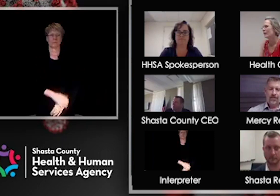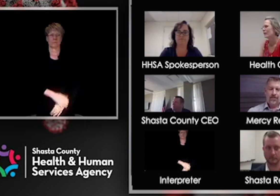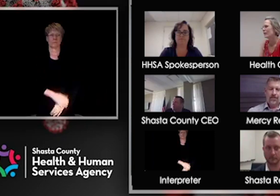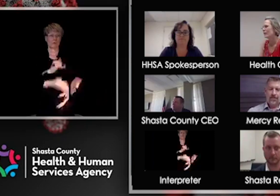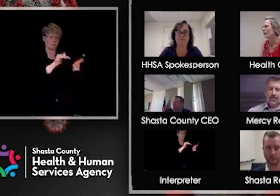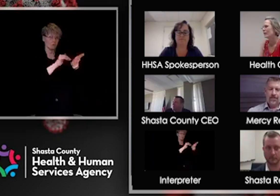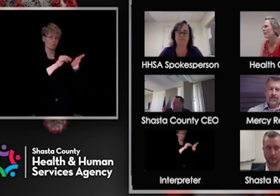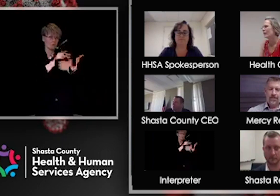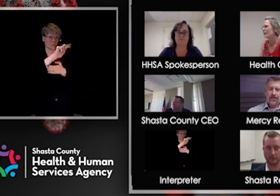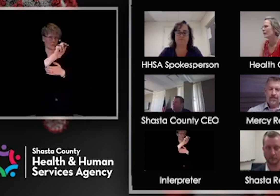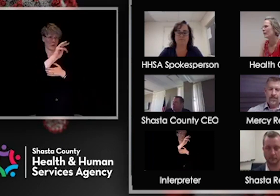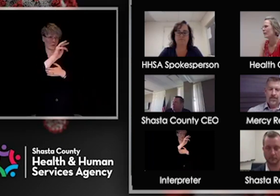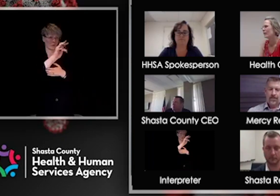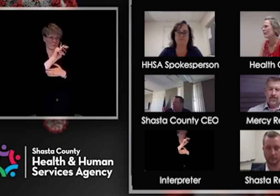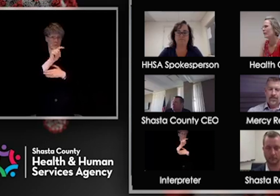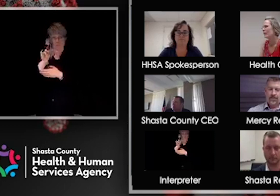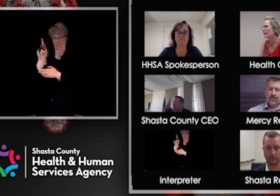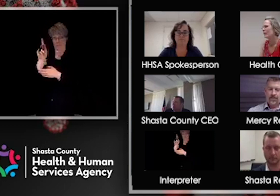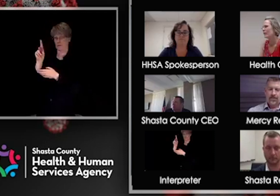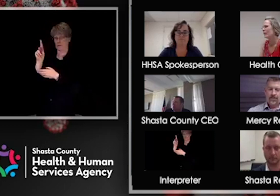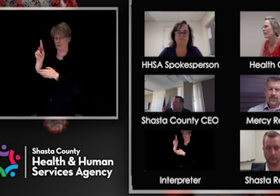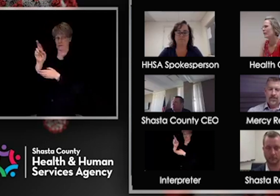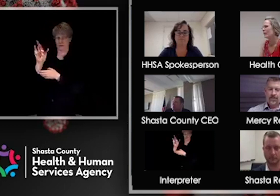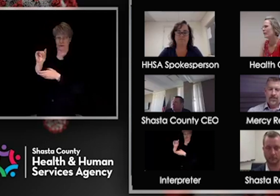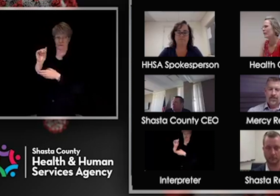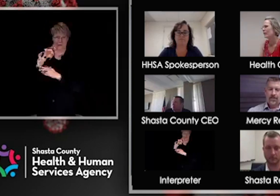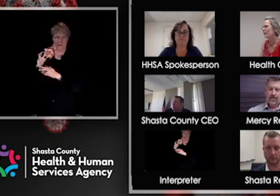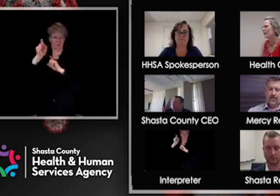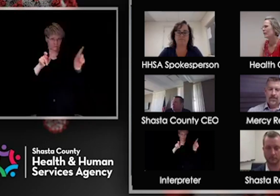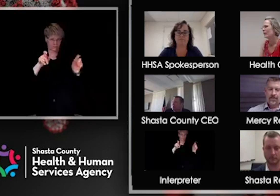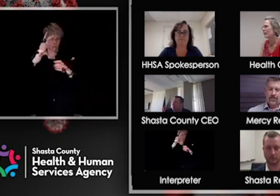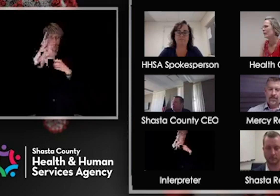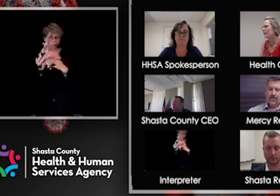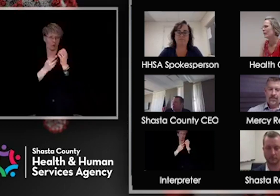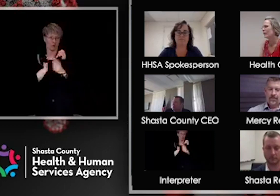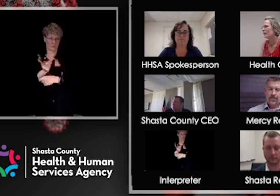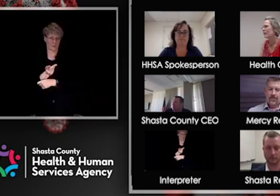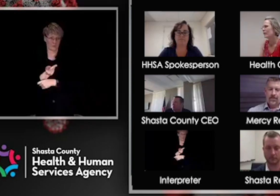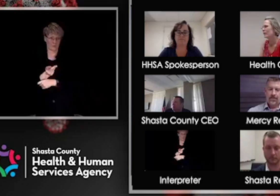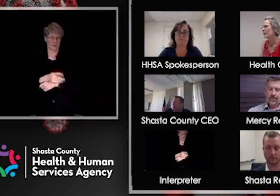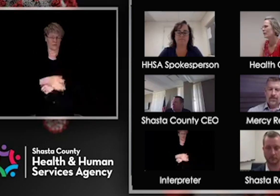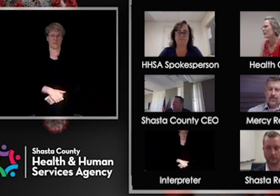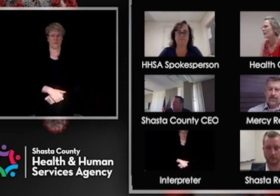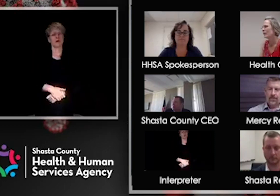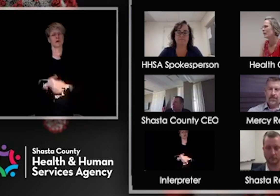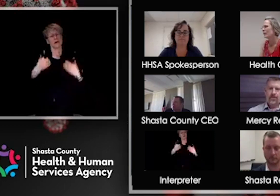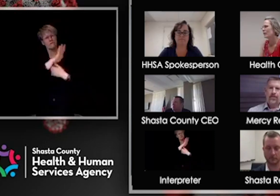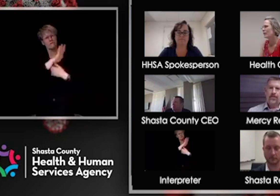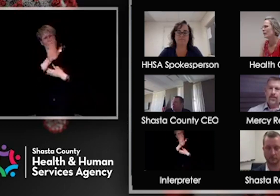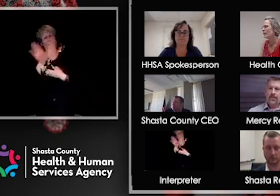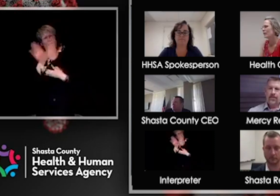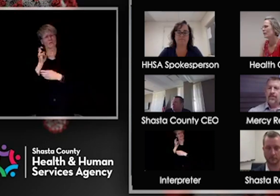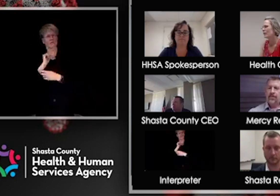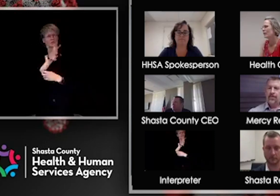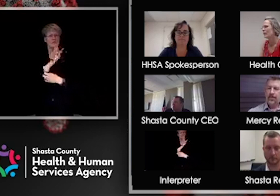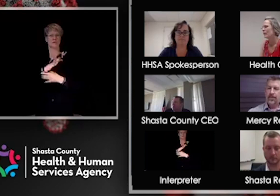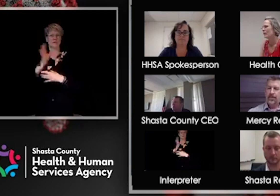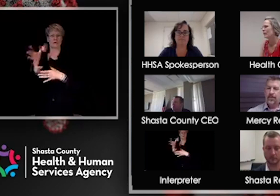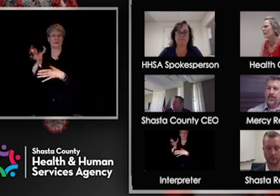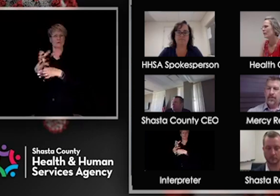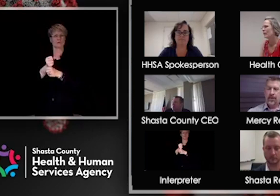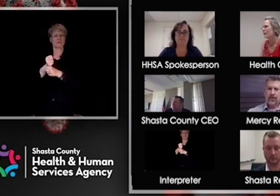and your department and your staff had received any negative threats or reactions from people